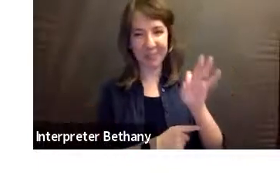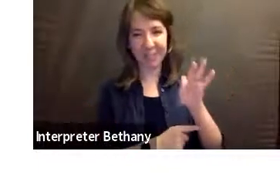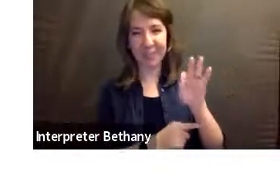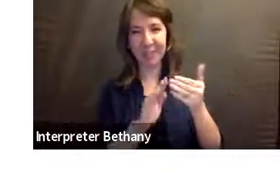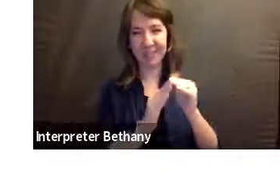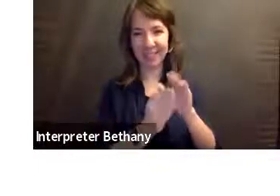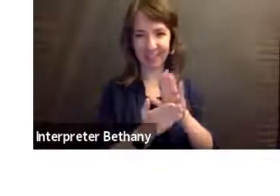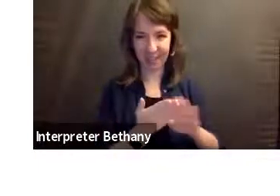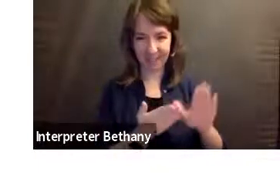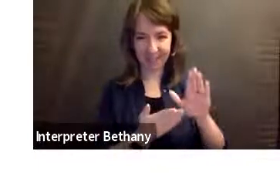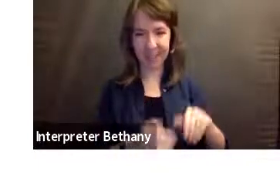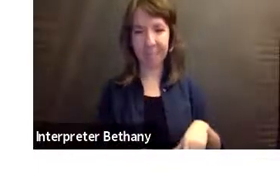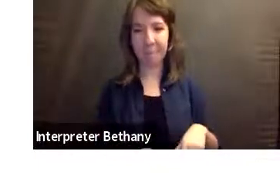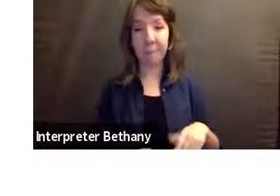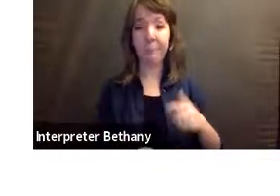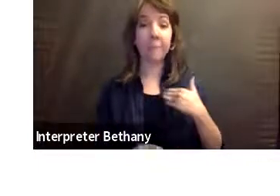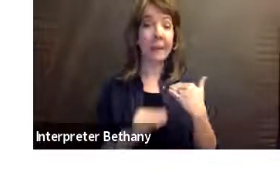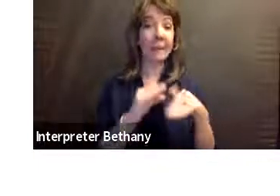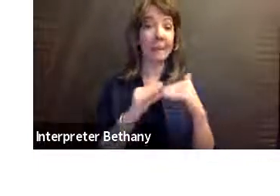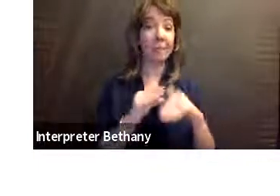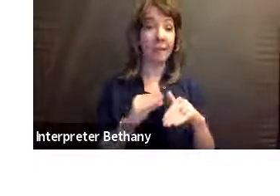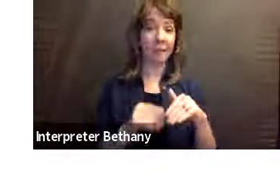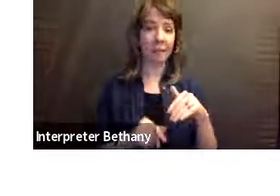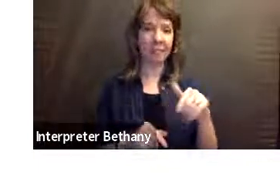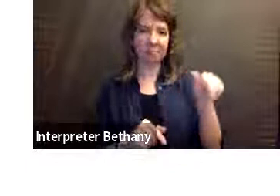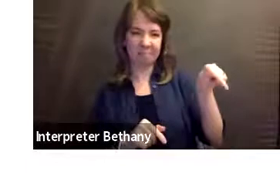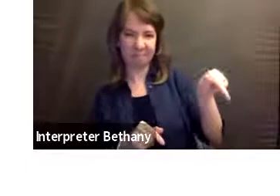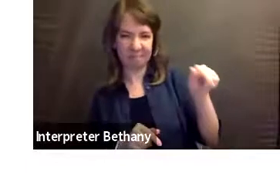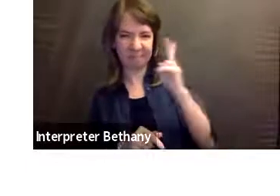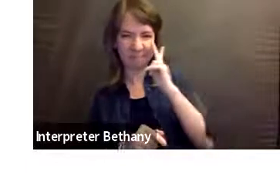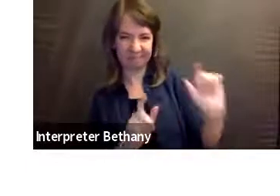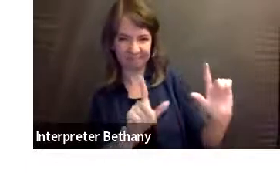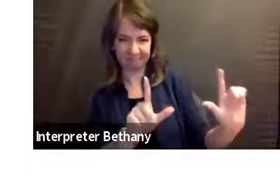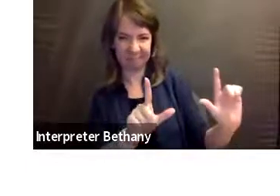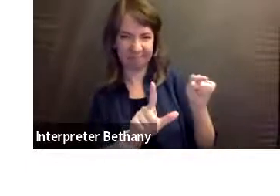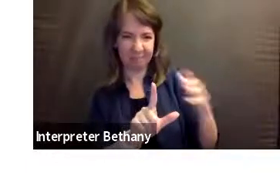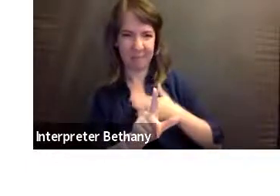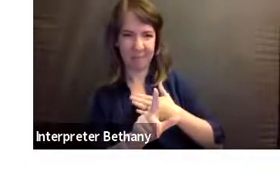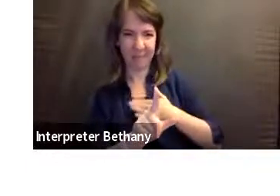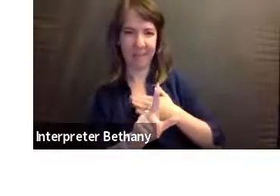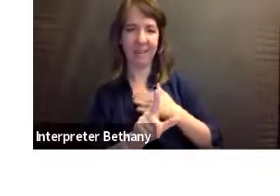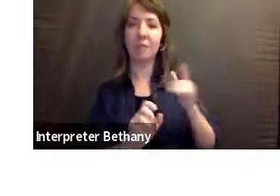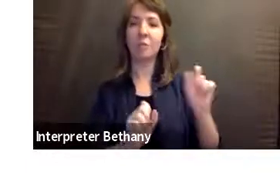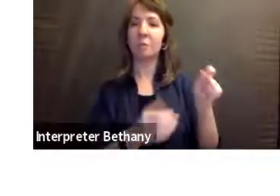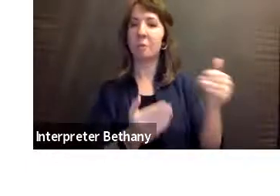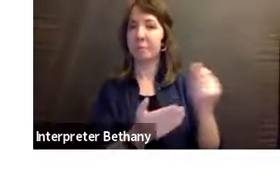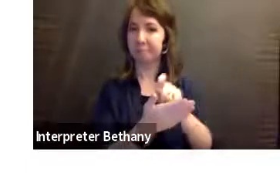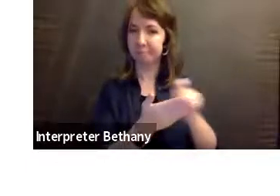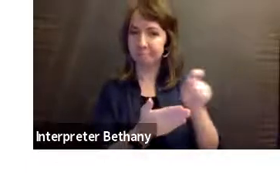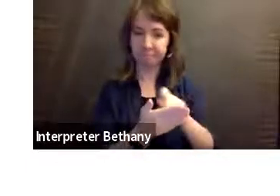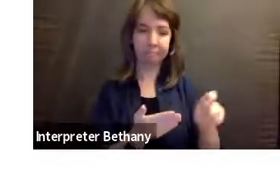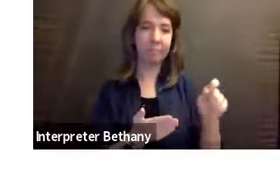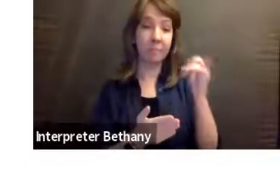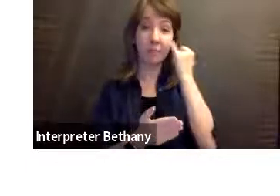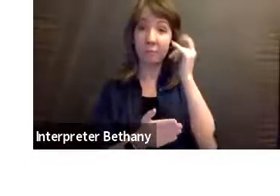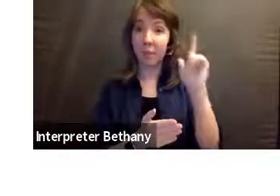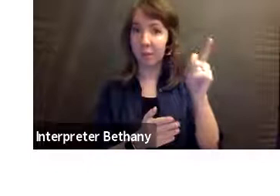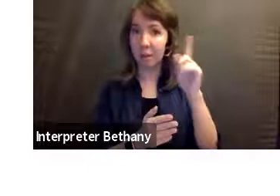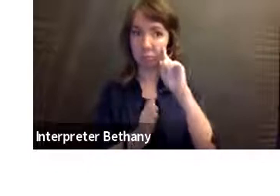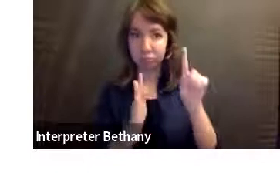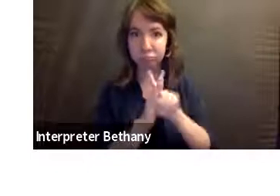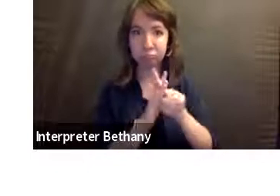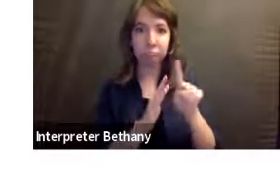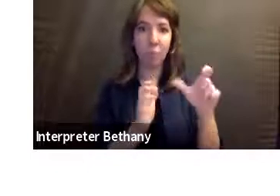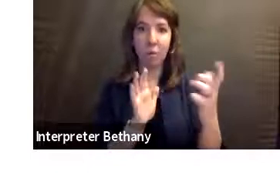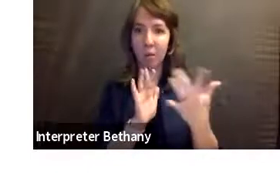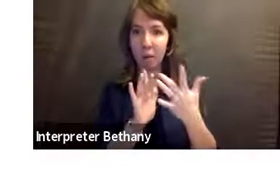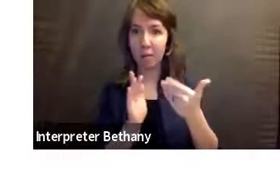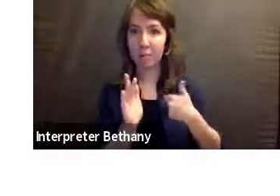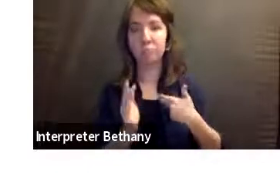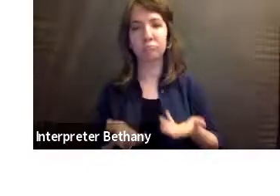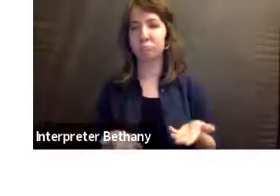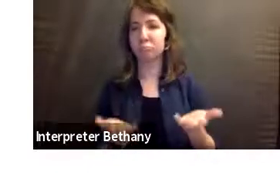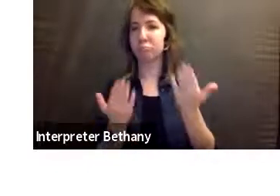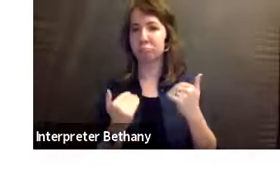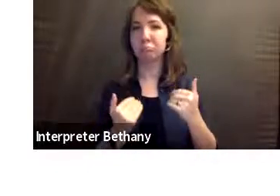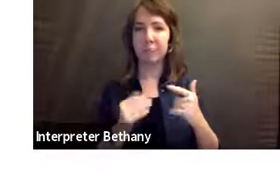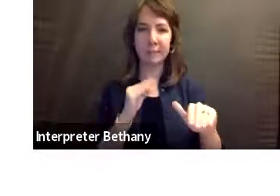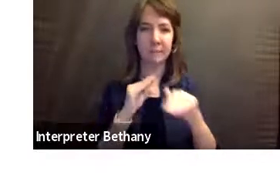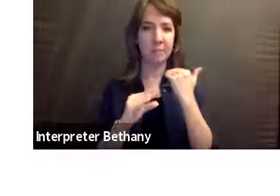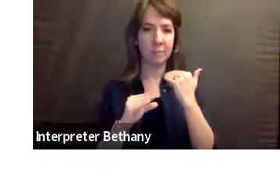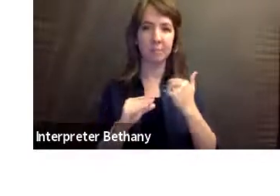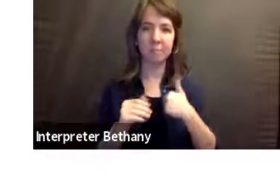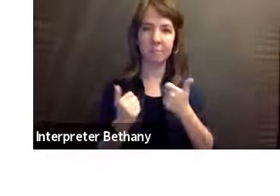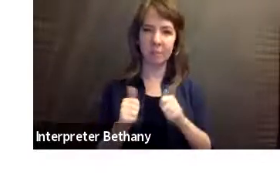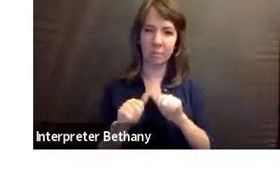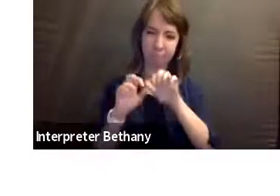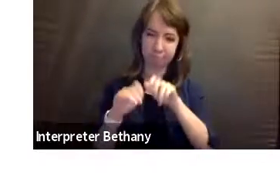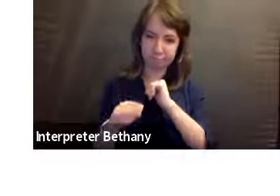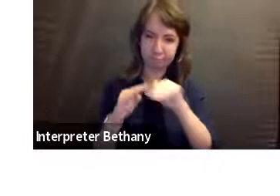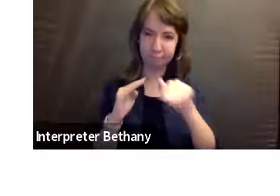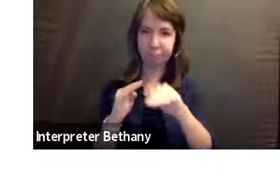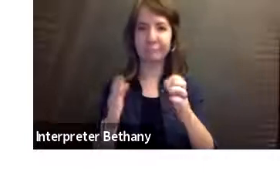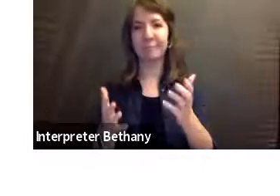Linda Kobashigawa: My email is down below on this slide. So feel free to jot that down and have it ready if you ever need to contact me. I'm always monitoring my email and I try to respond to all emails as quickly as I can.